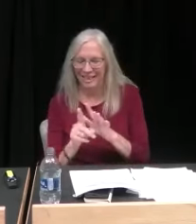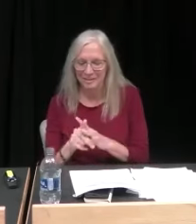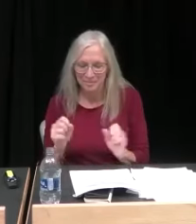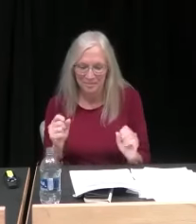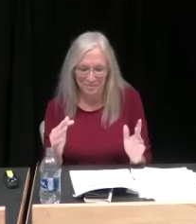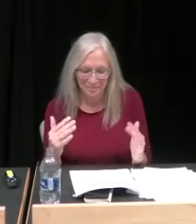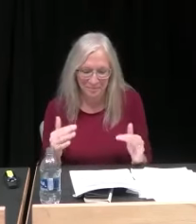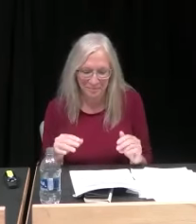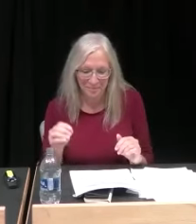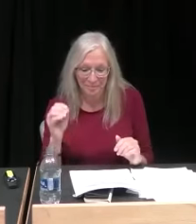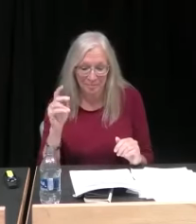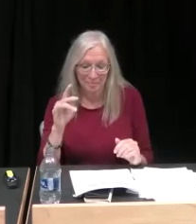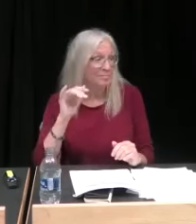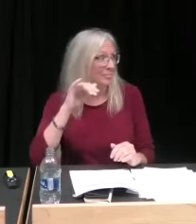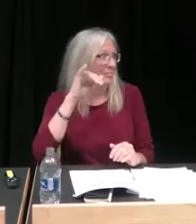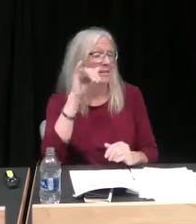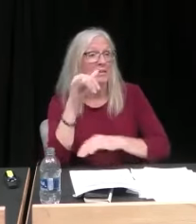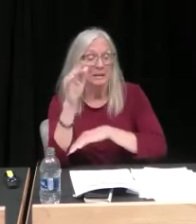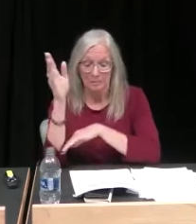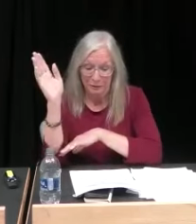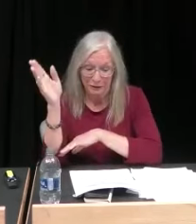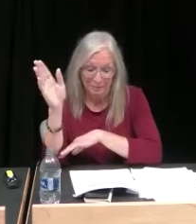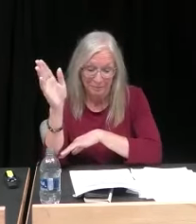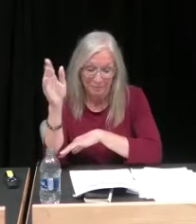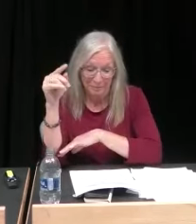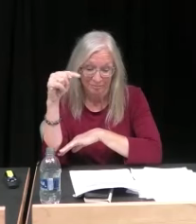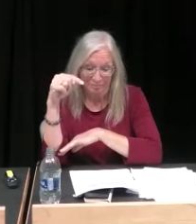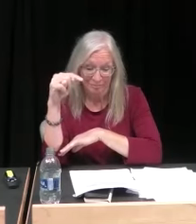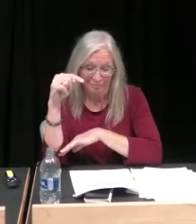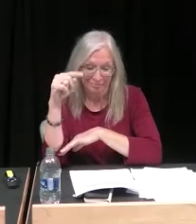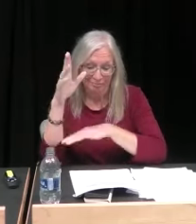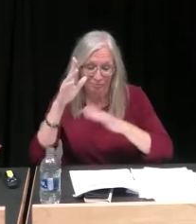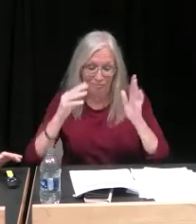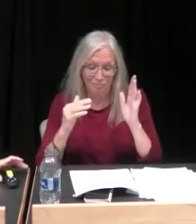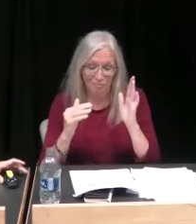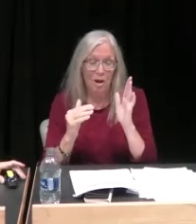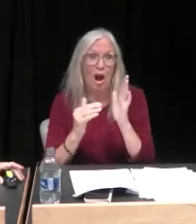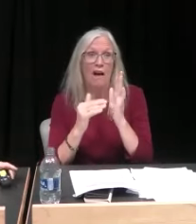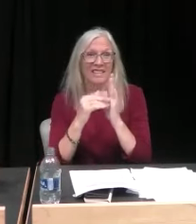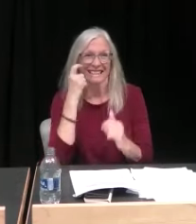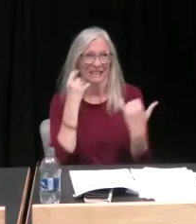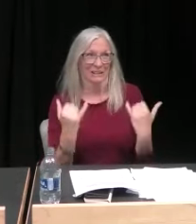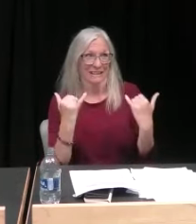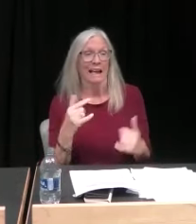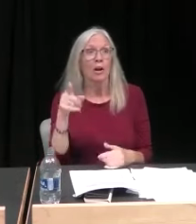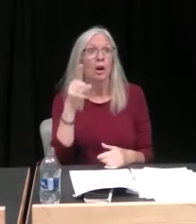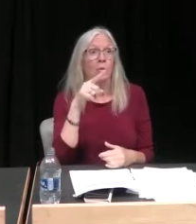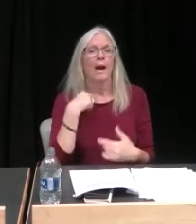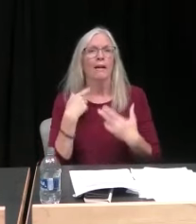on people's settings it can be hard to catch that yeah definitely and we we see that and even just